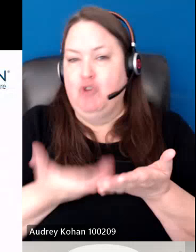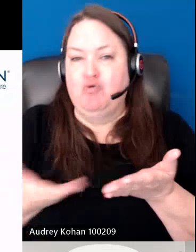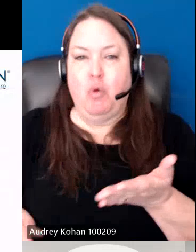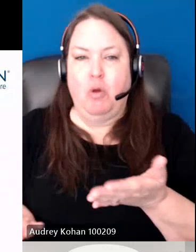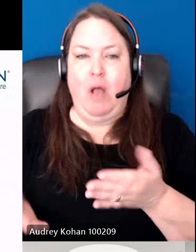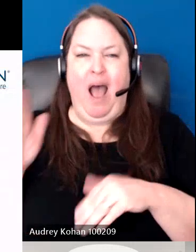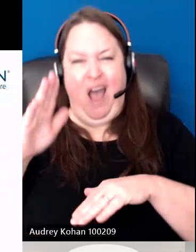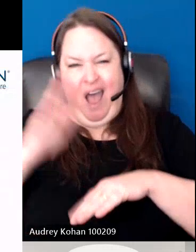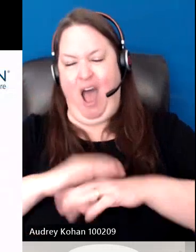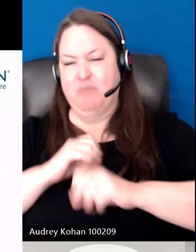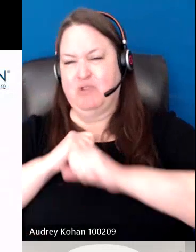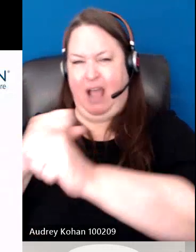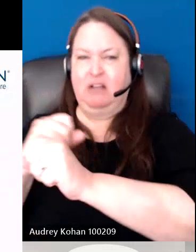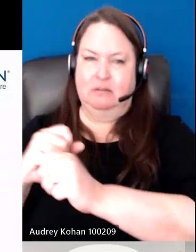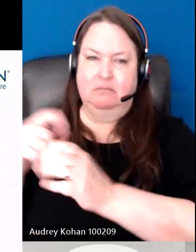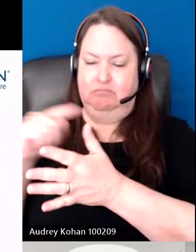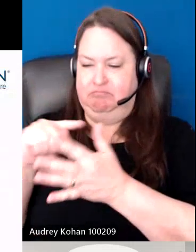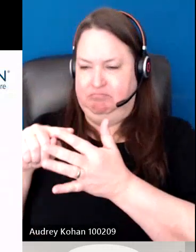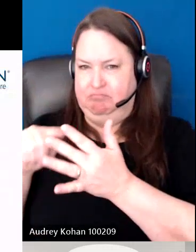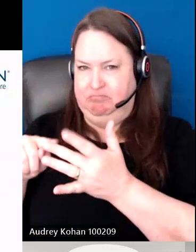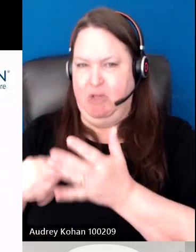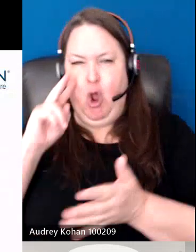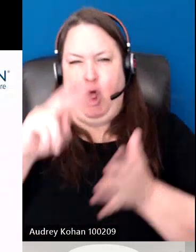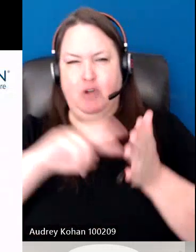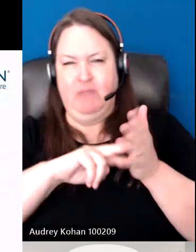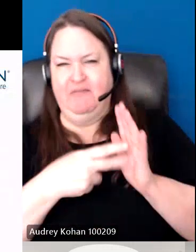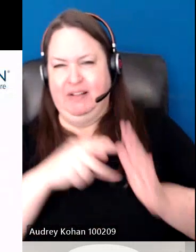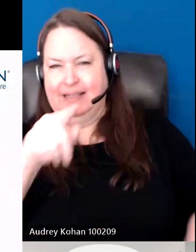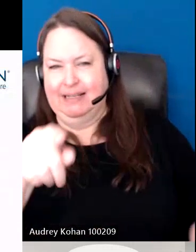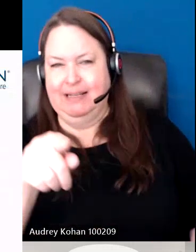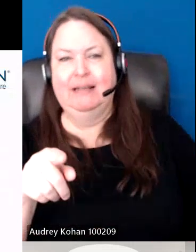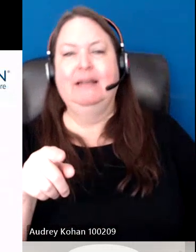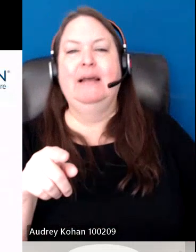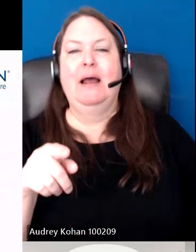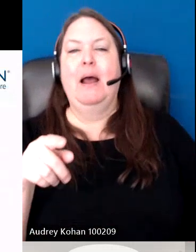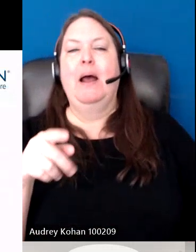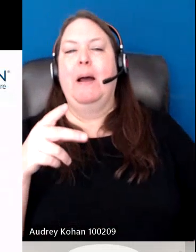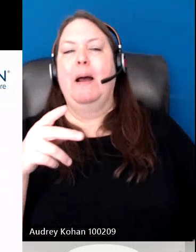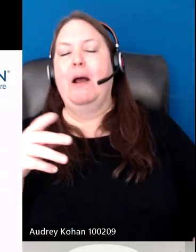protected bases and we'll look at the definition of that patient care decision support tool shortly